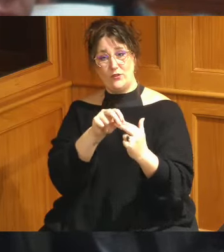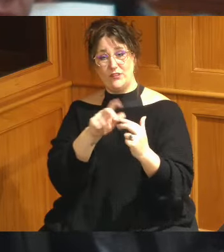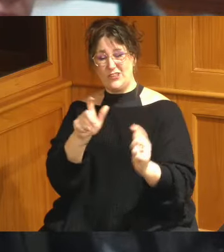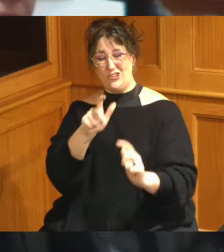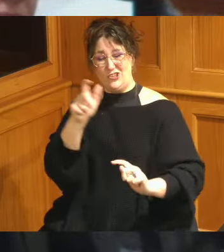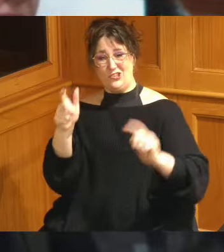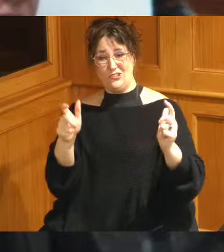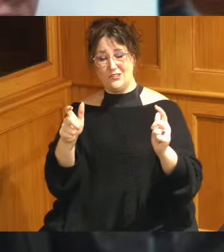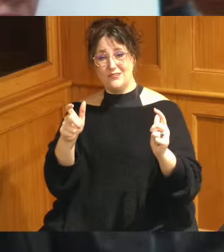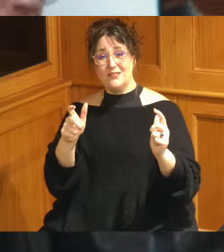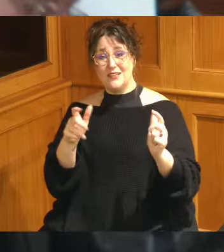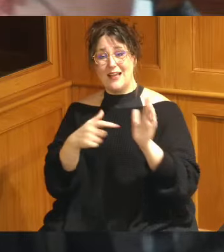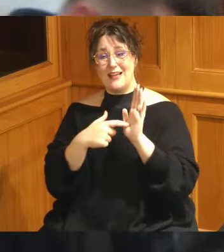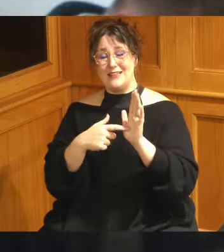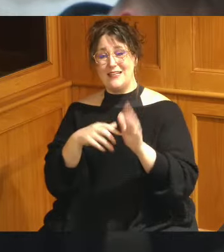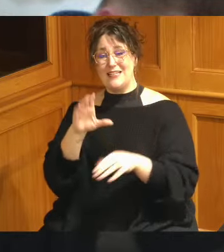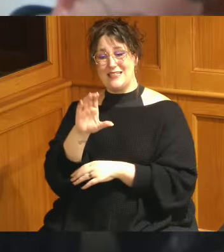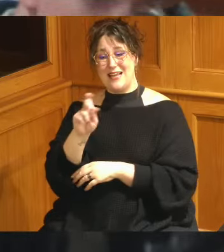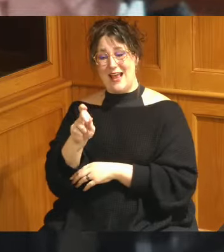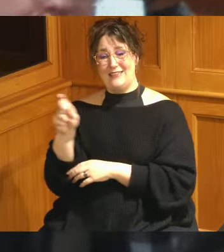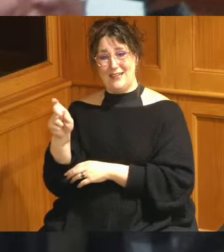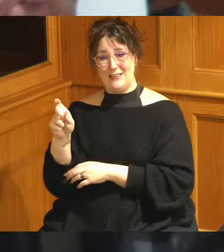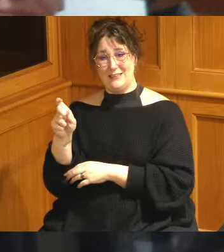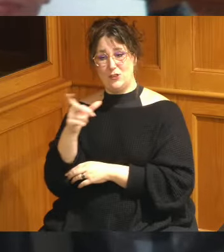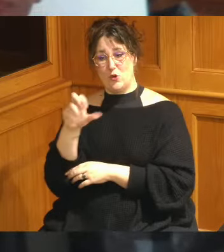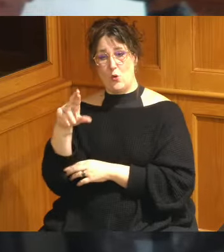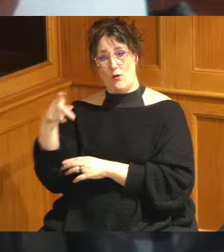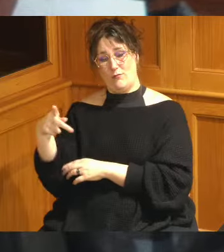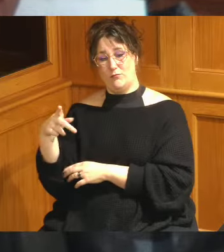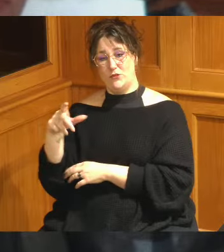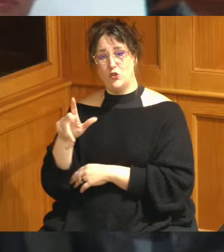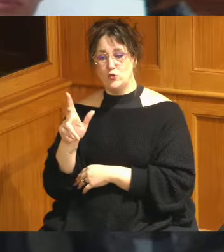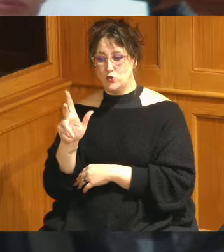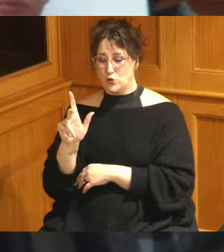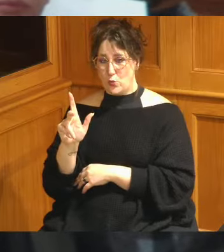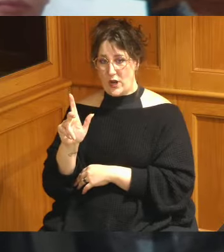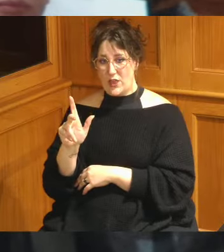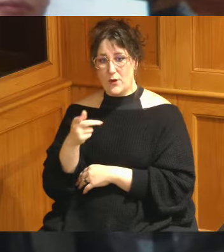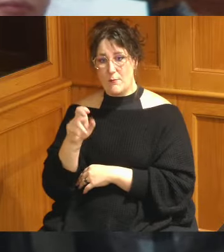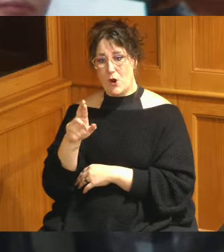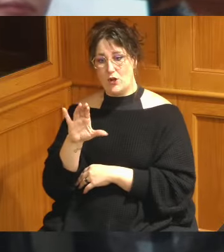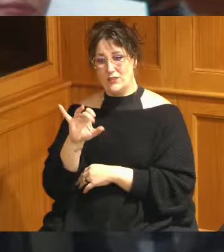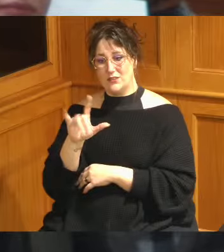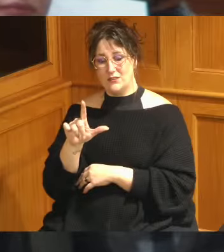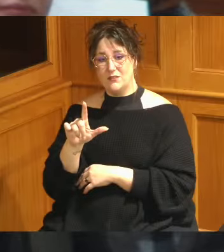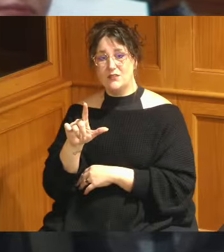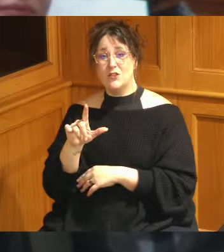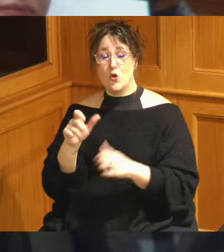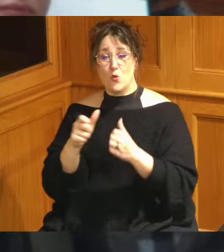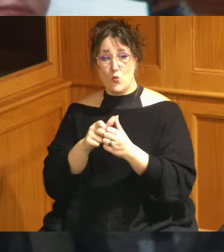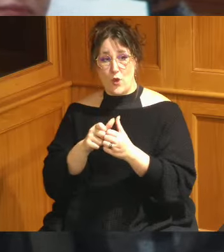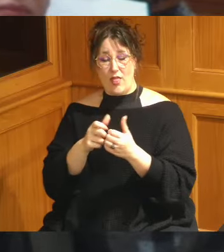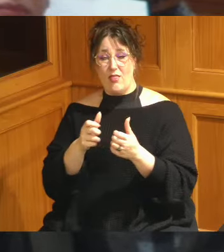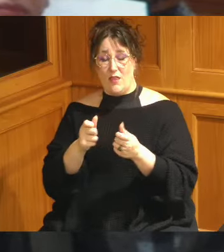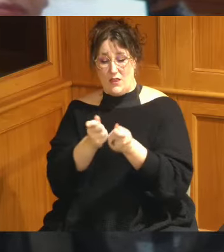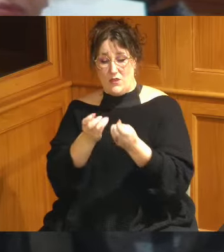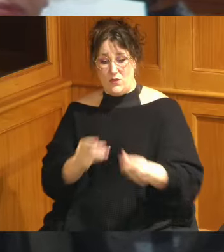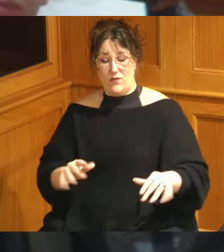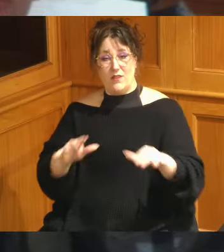of CSX Corporation. 23 parcels with more than 2 acres each of impervious surface have as their